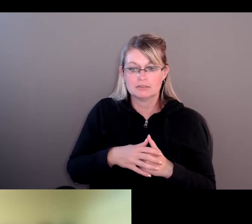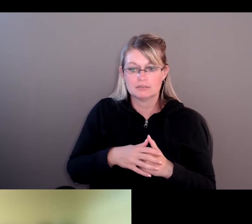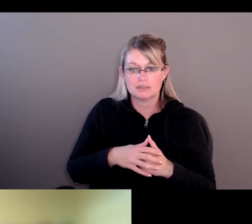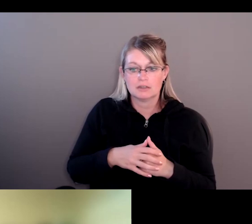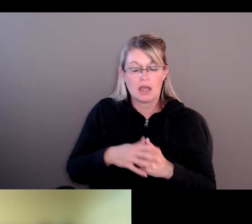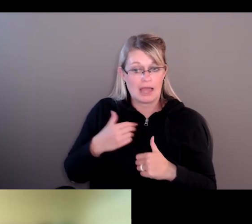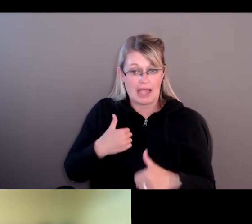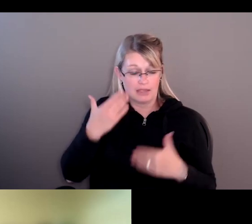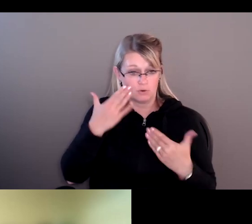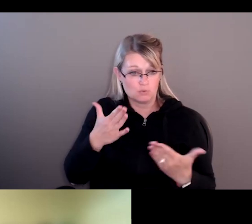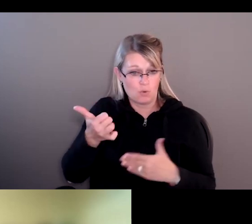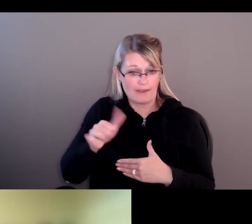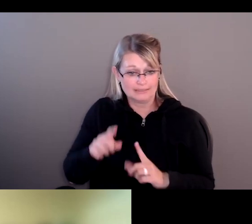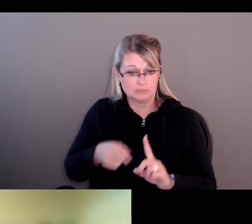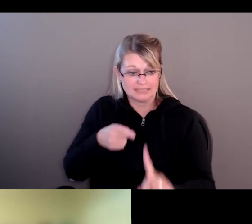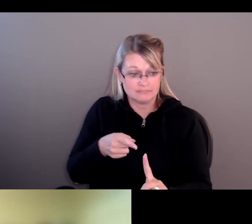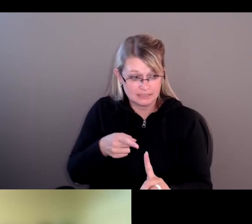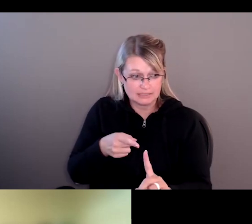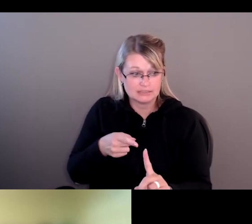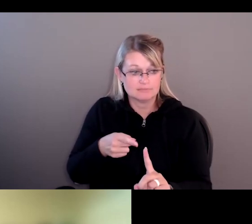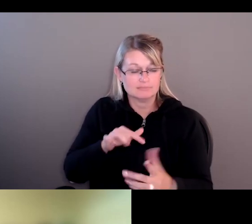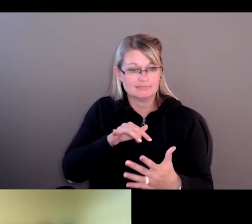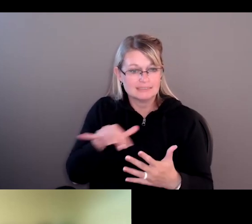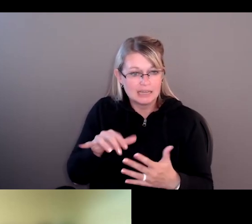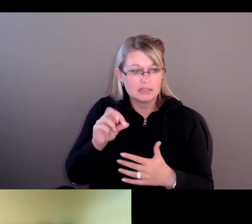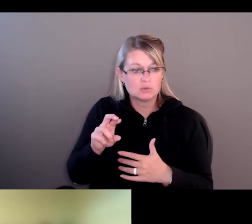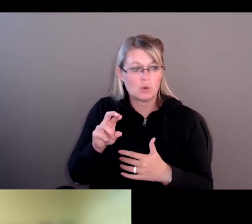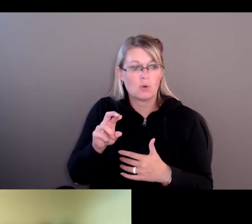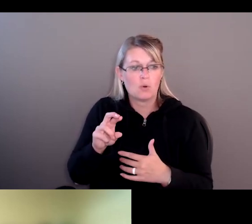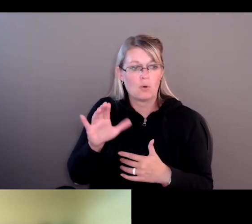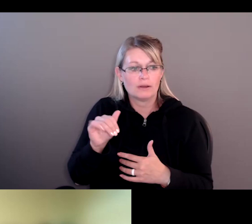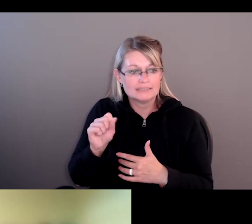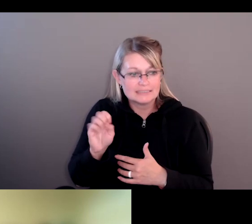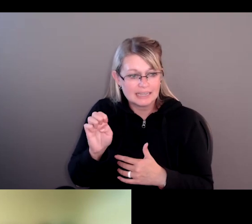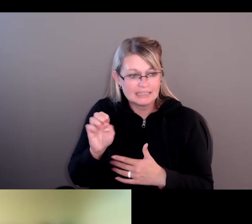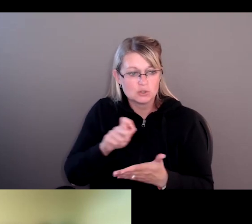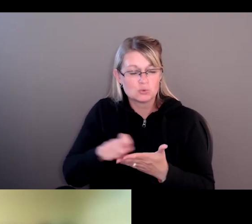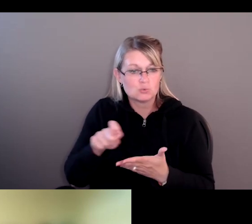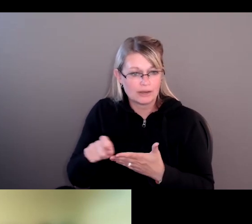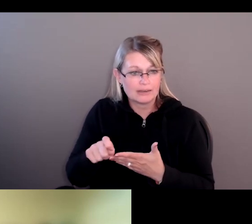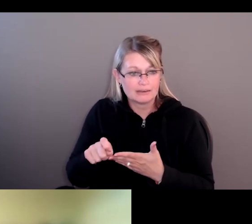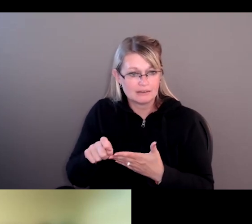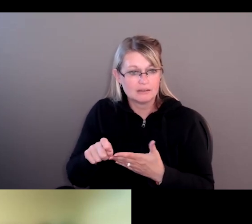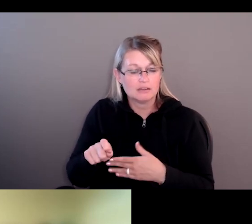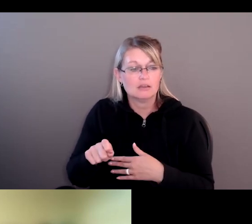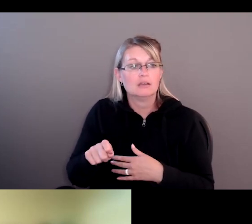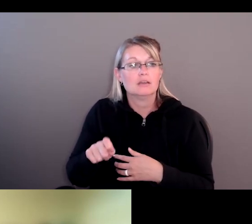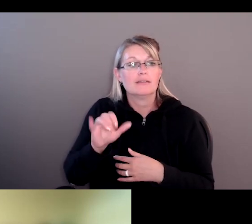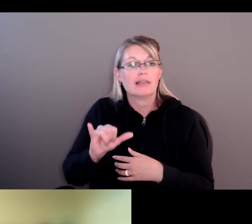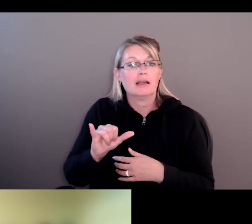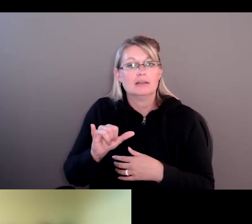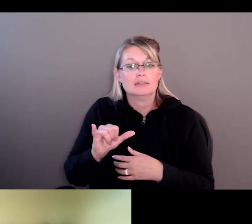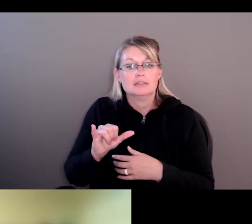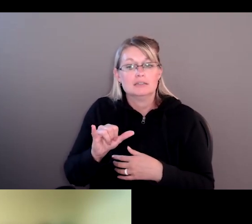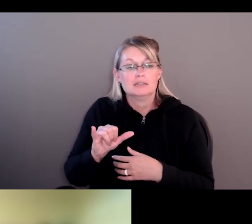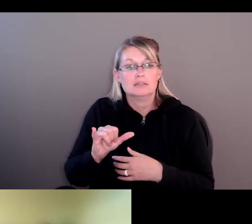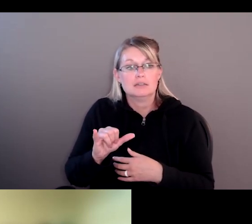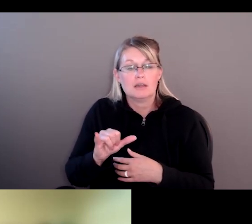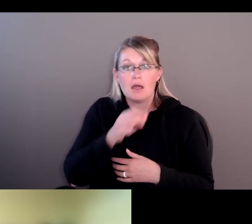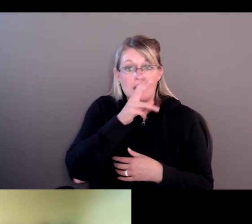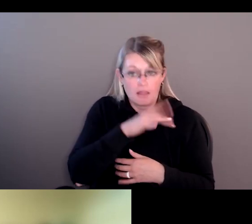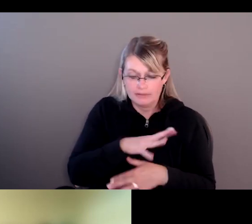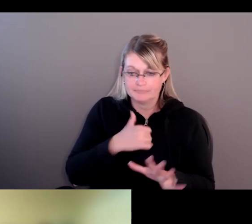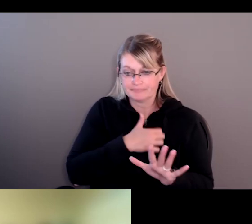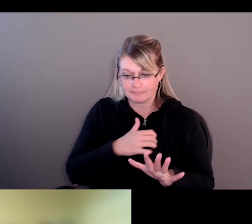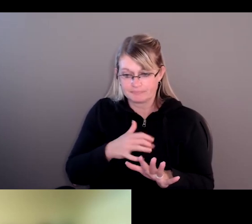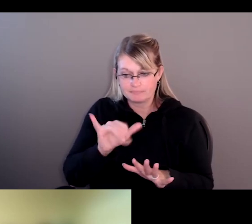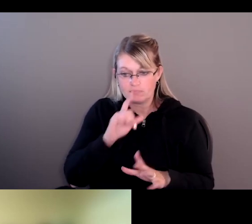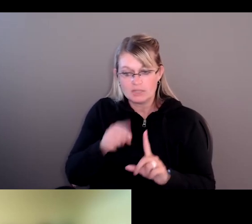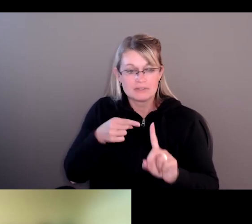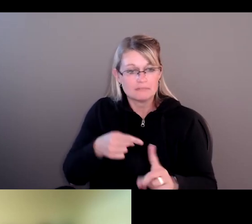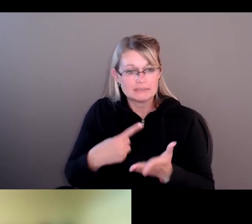any specific studies or cases written out there that specifically talk about that.